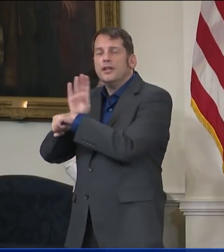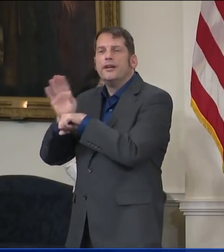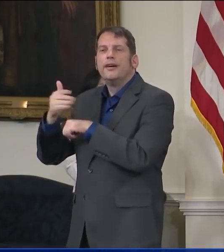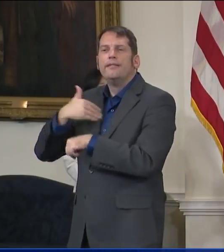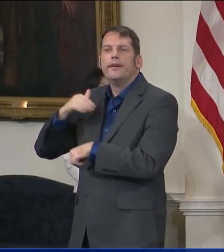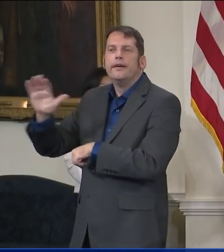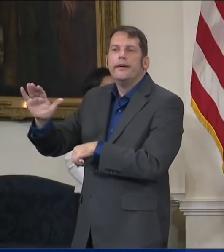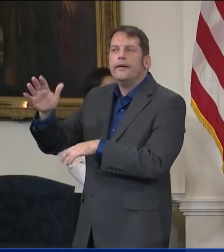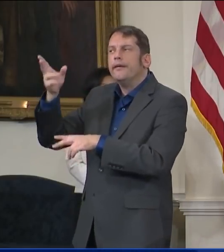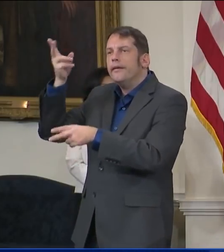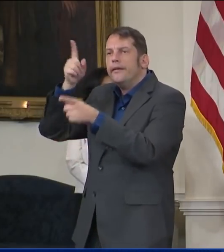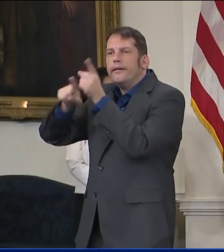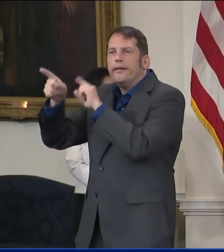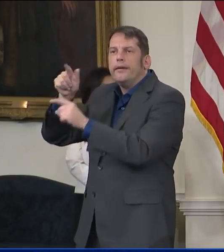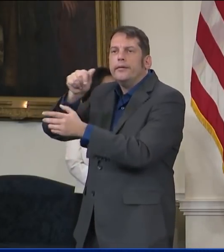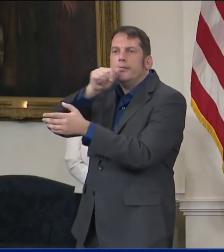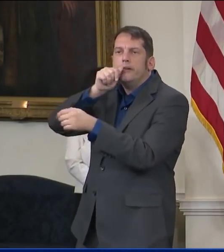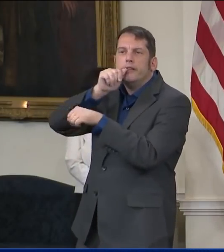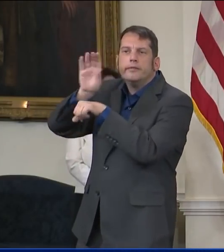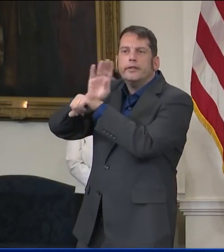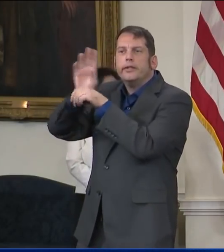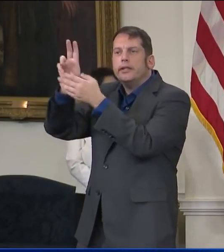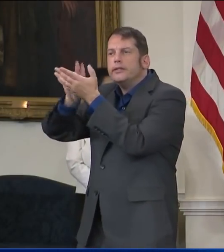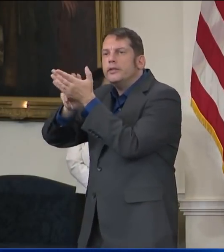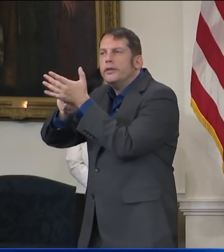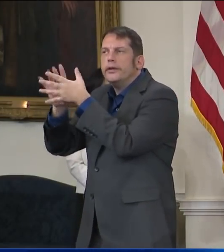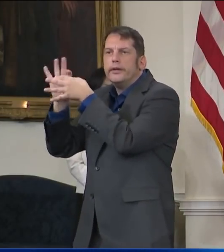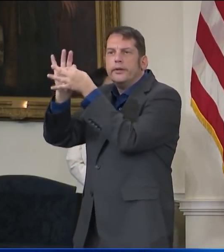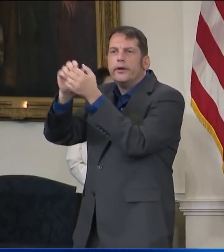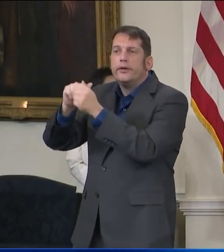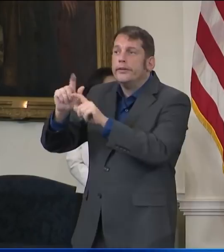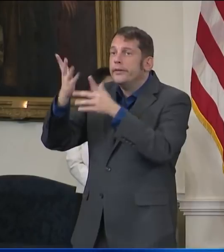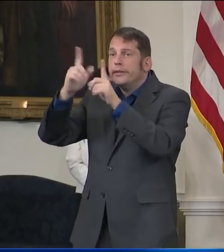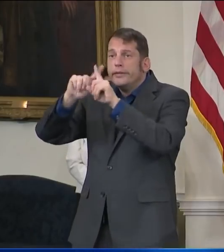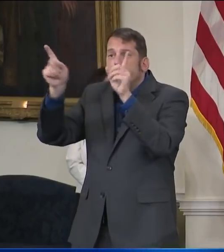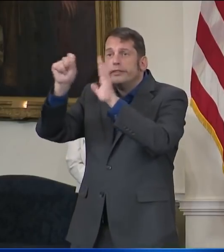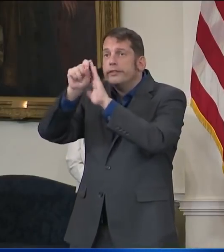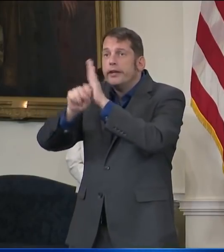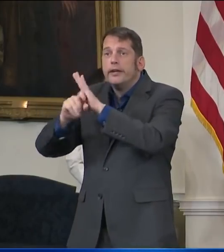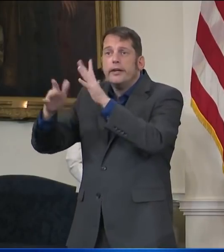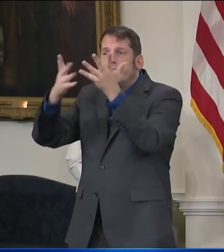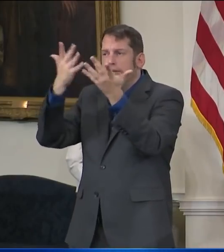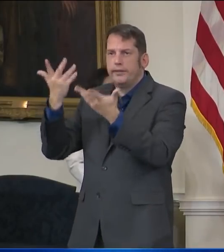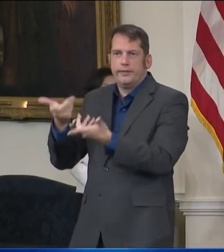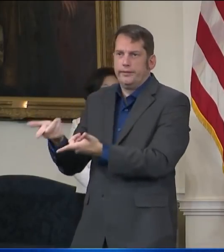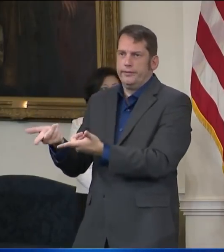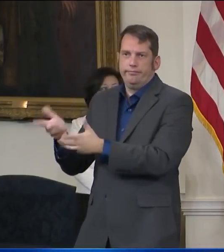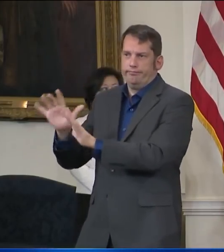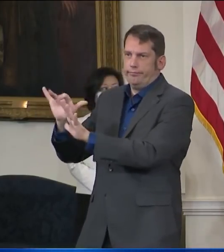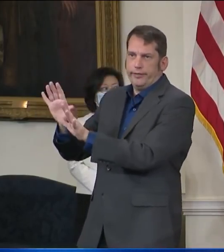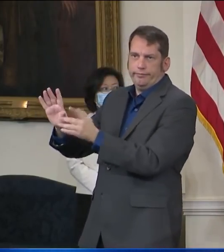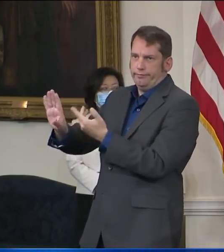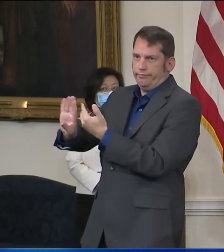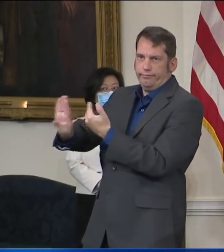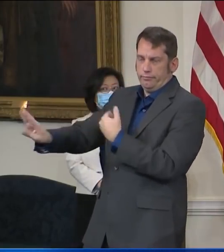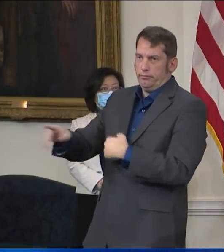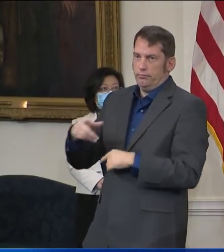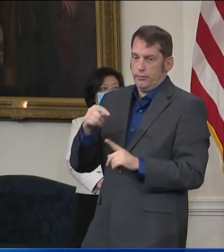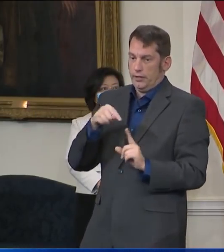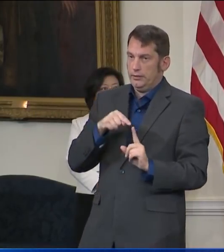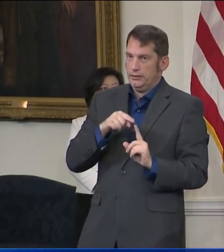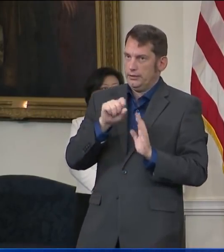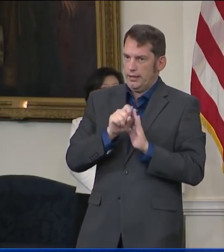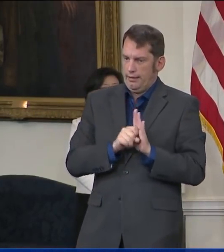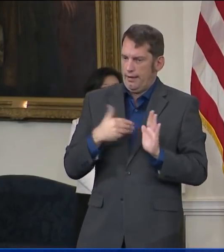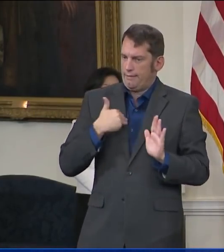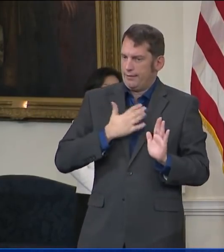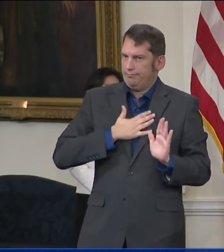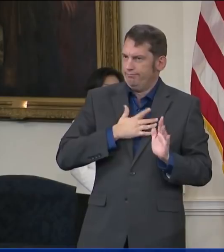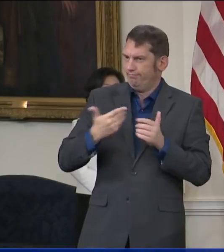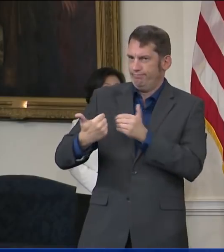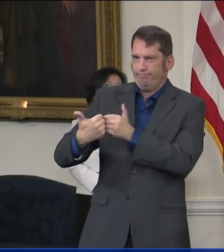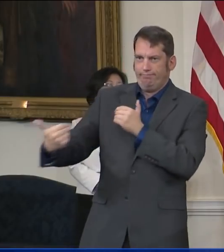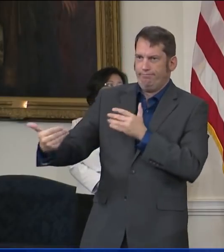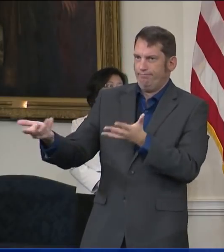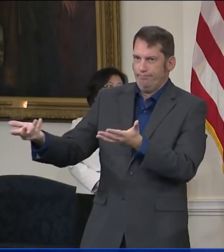WHERE YOU KNOW DIFFERENT CONTRACTORS ARE SENDING OUT TO A STATE FOR EXAMPLE, YOU KNOW, I DON’T KNOW WHERE THEIR HEADQUARTER WE CAN’T CONTROL HOW FAST OR WHAT THEIR LOAD IS, YOU